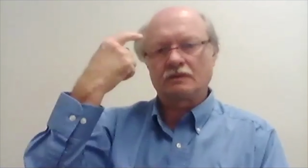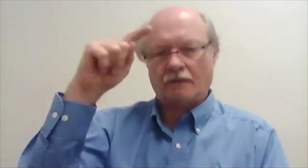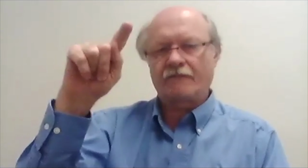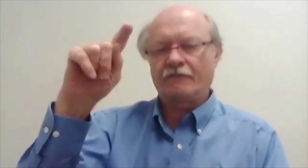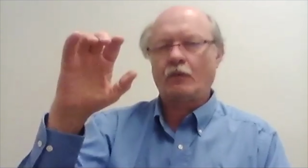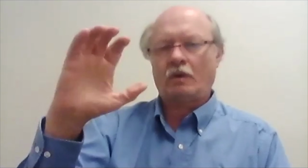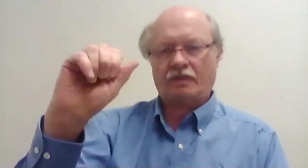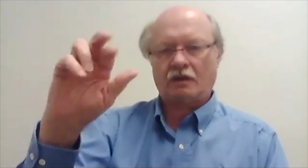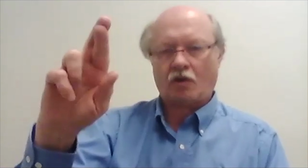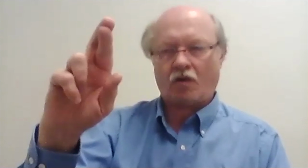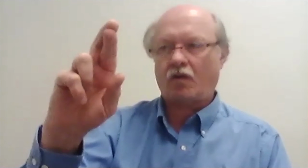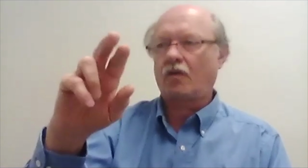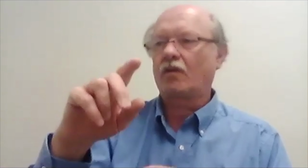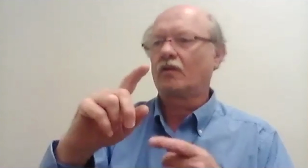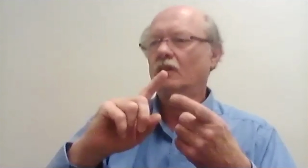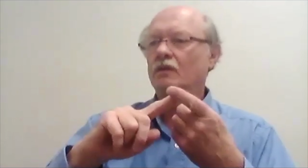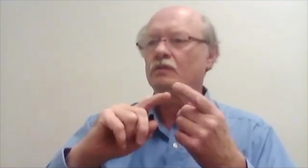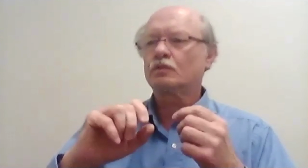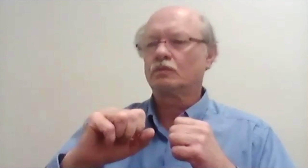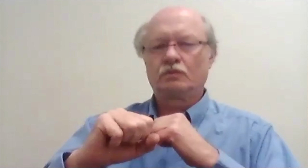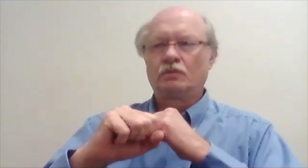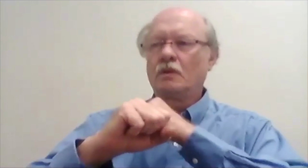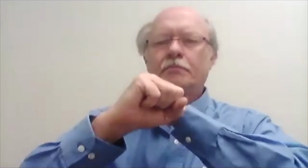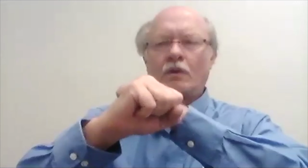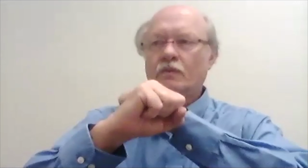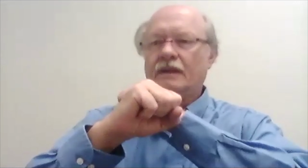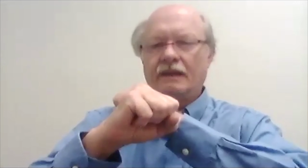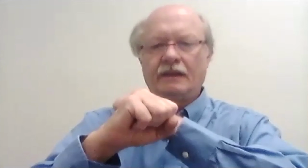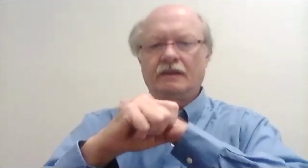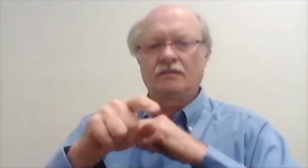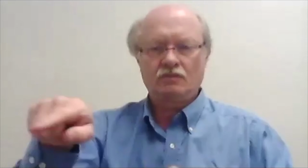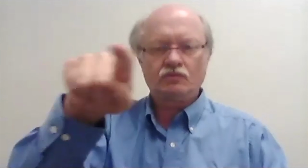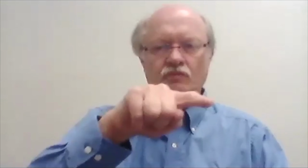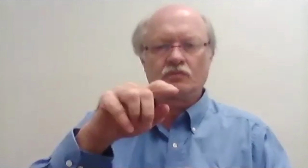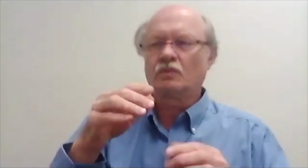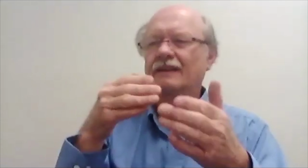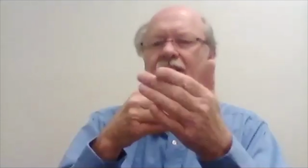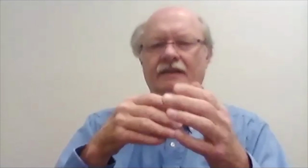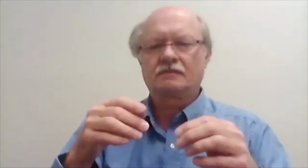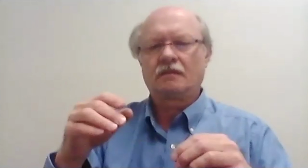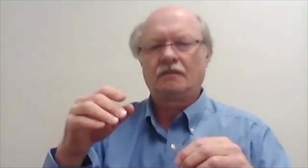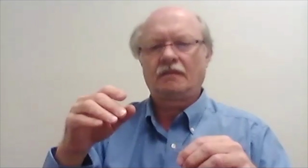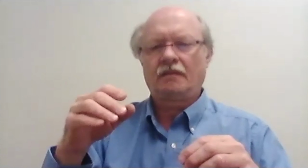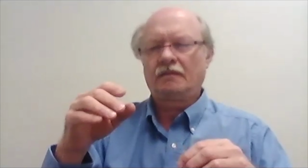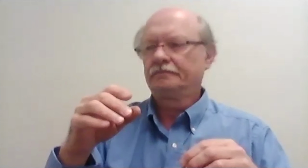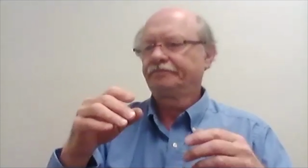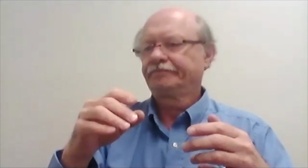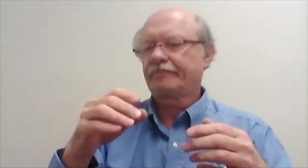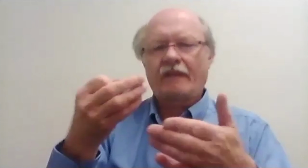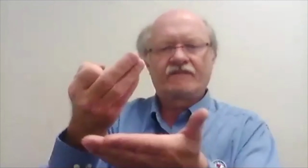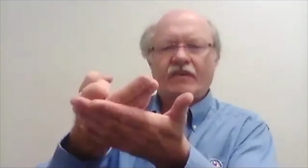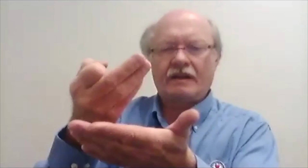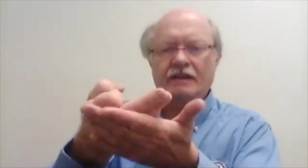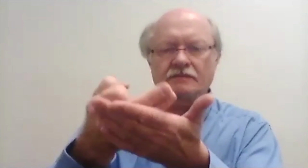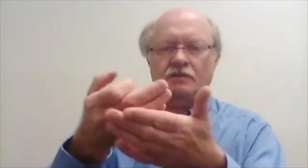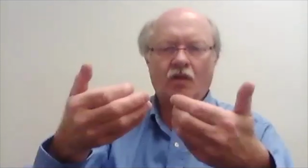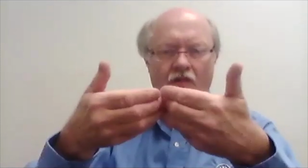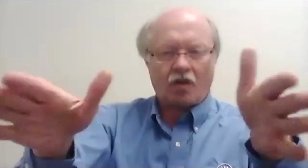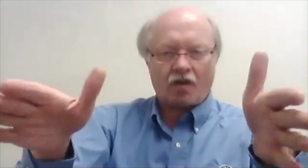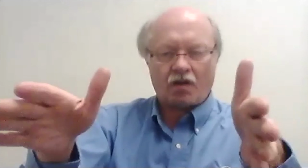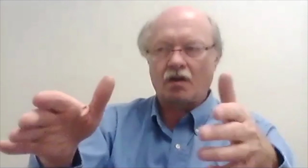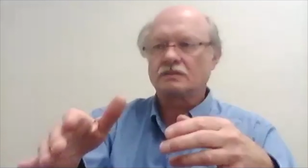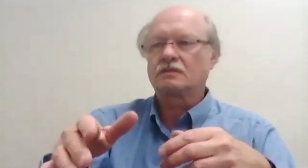It's insurance for a car, it protects you against financial loss.